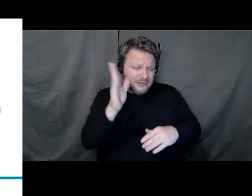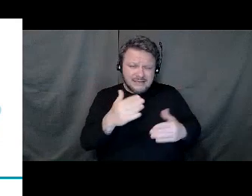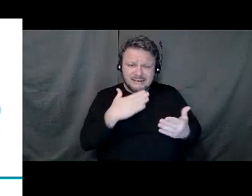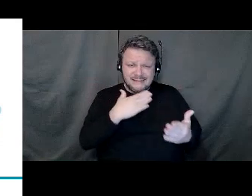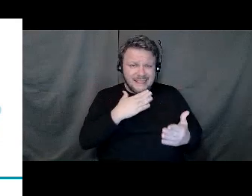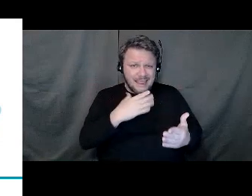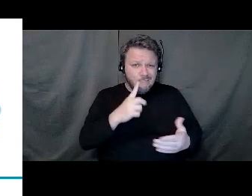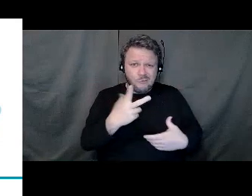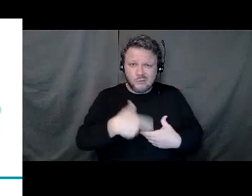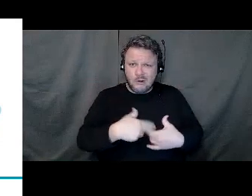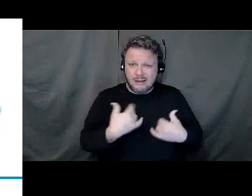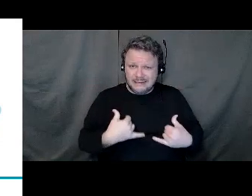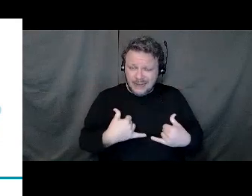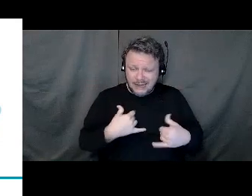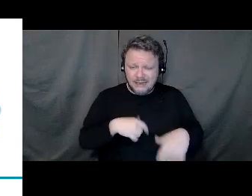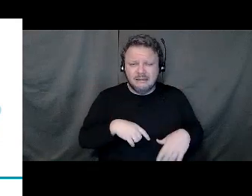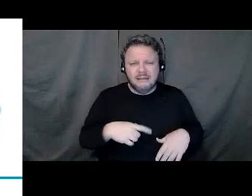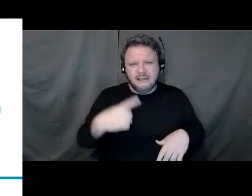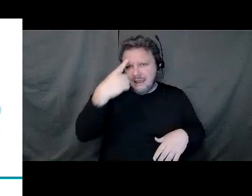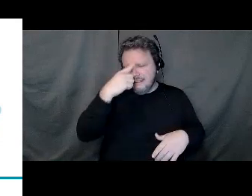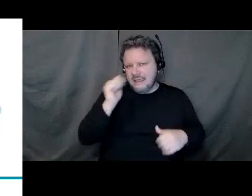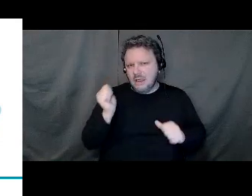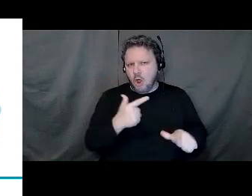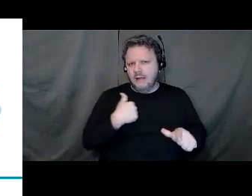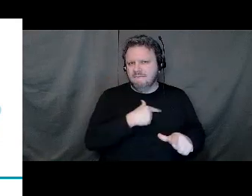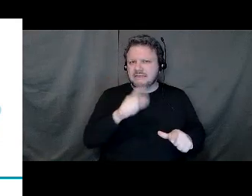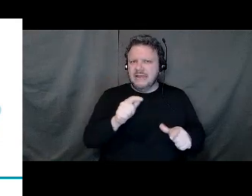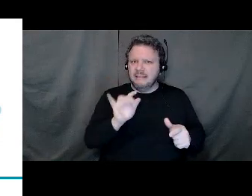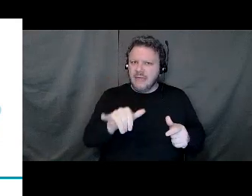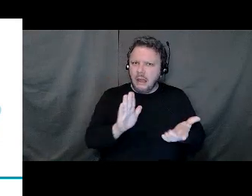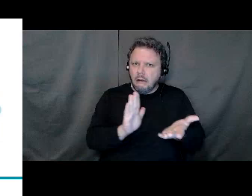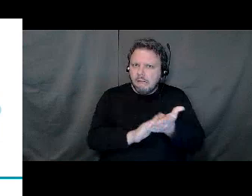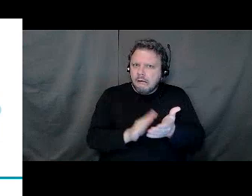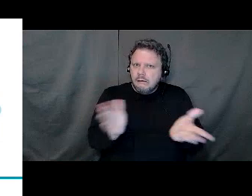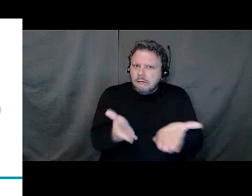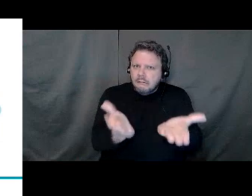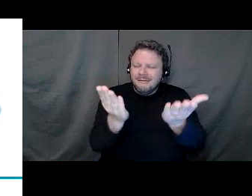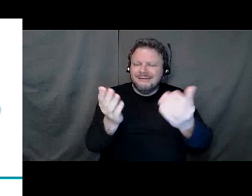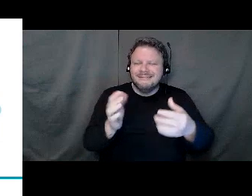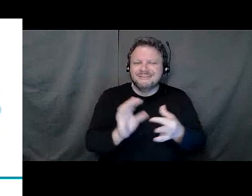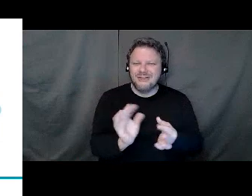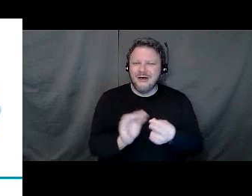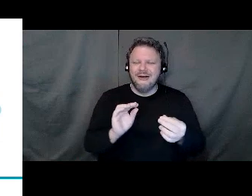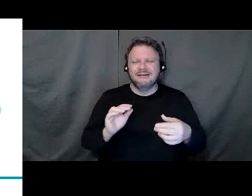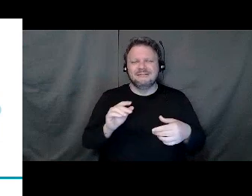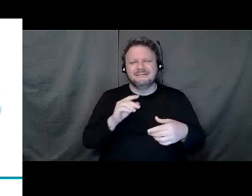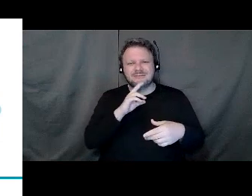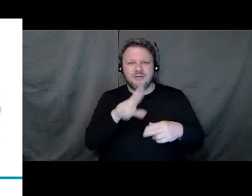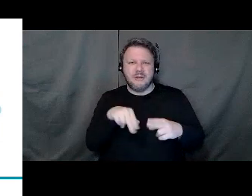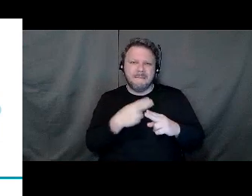Thank you so much for being with us today. I think we all needed that little pep talk as and talk about opportunities.